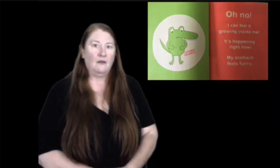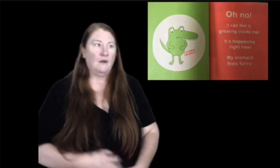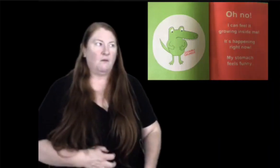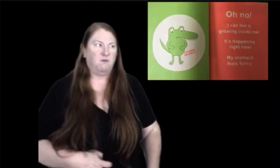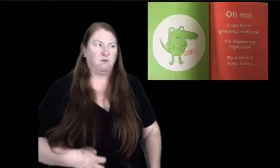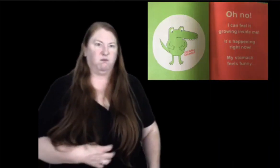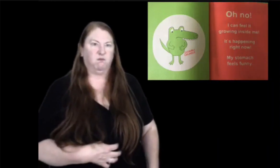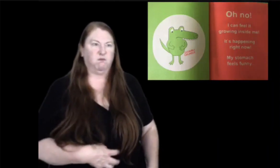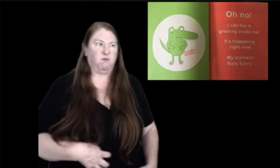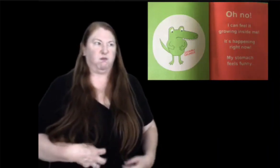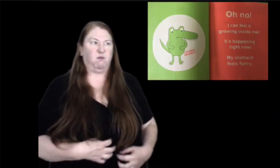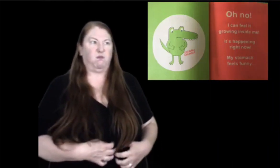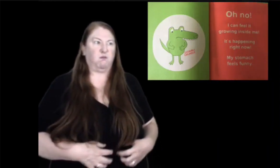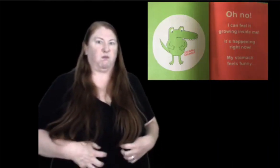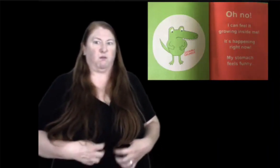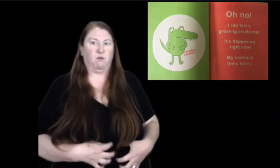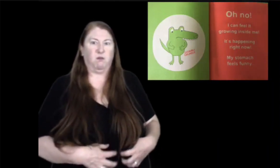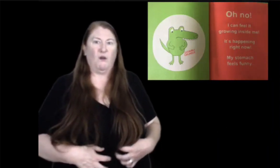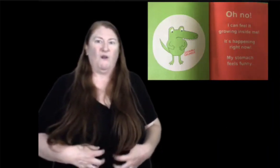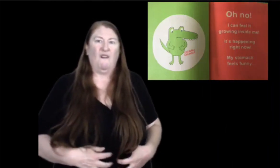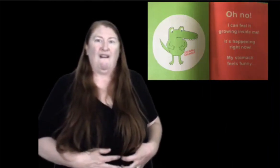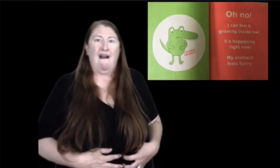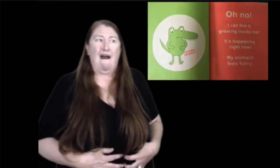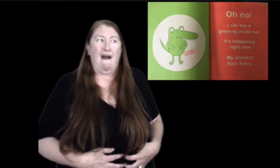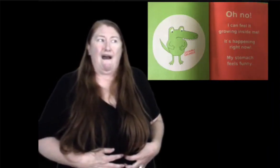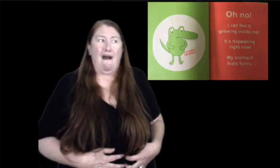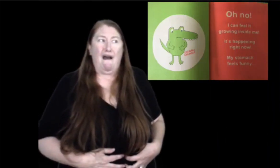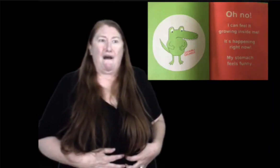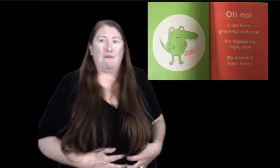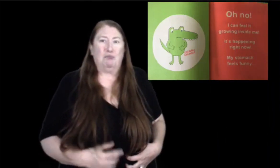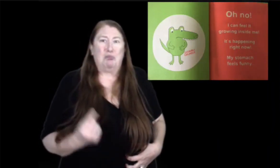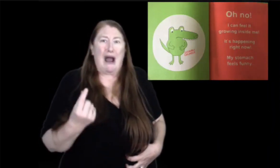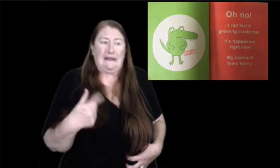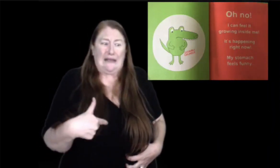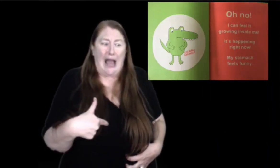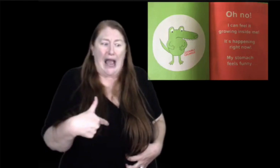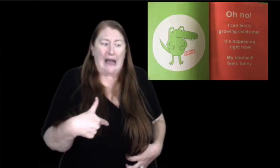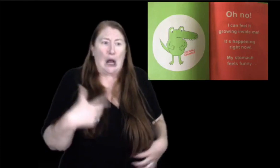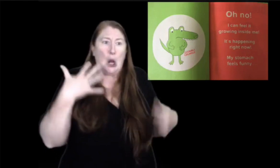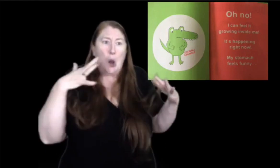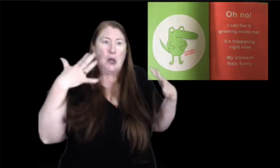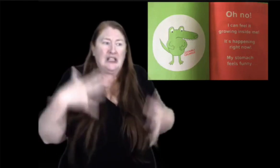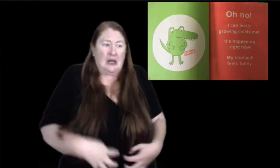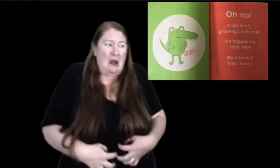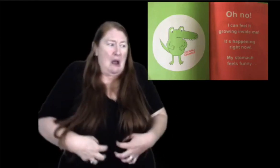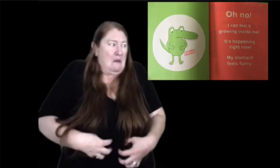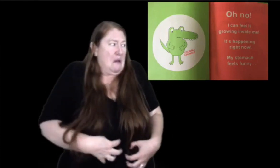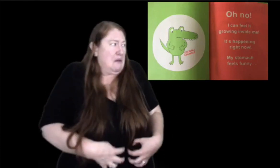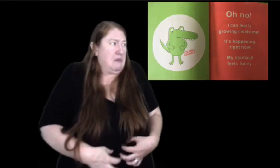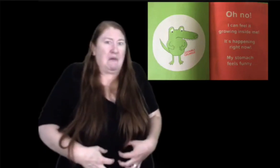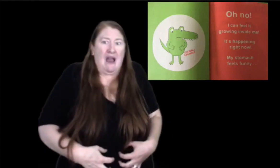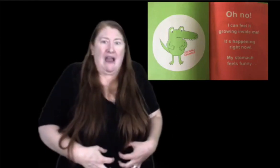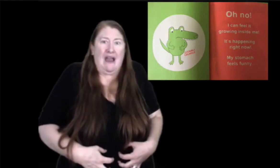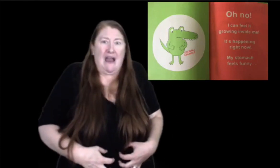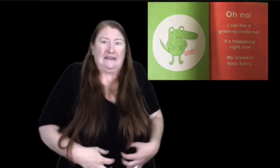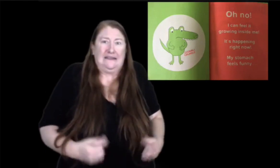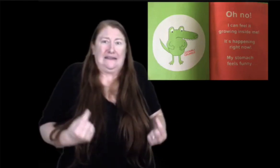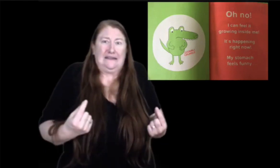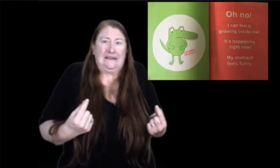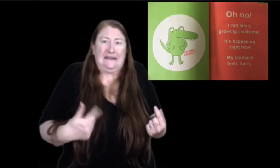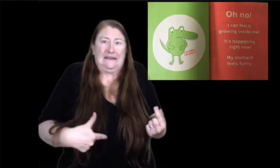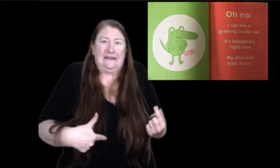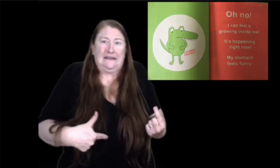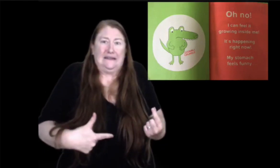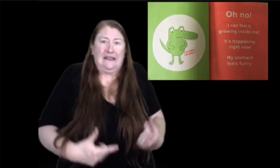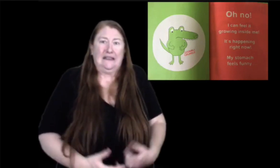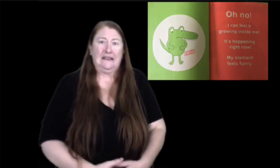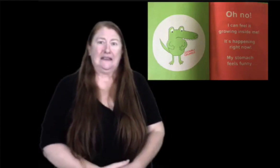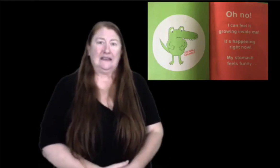My stomach is grumbling! What’s that noise inside of my stomach?! My stomach is grumbling, what is inside this?